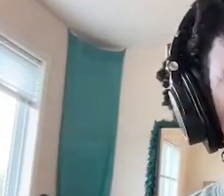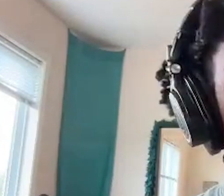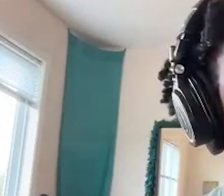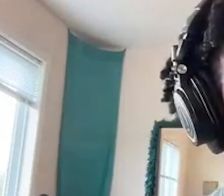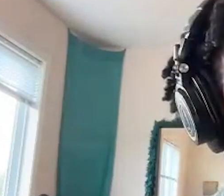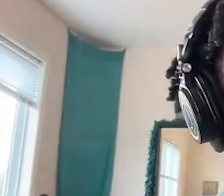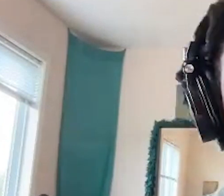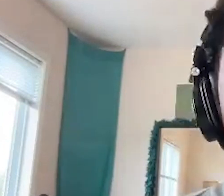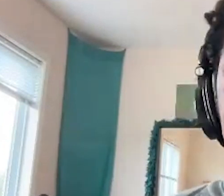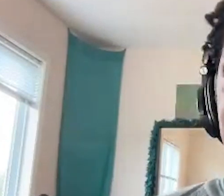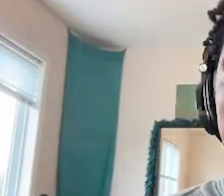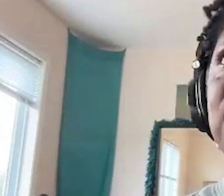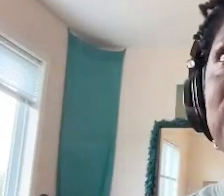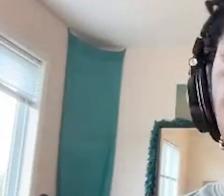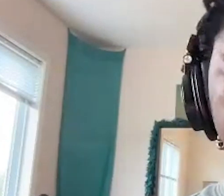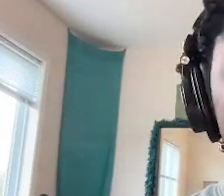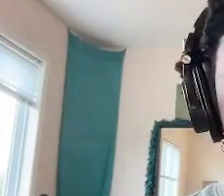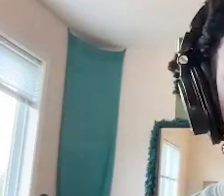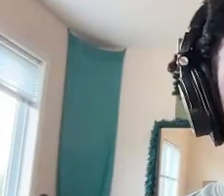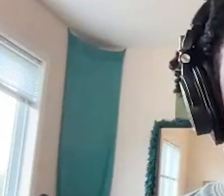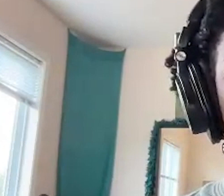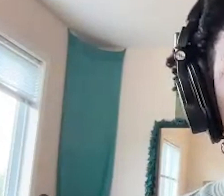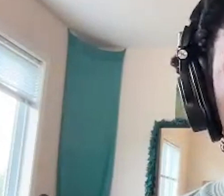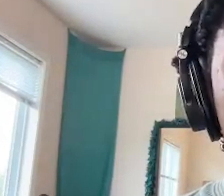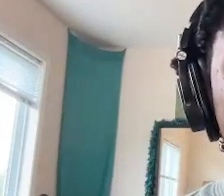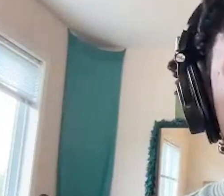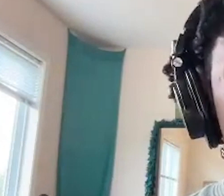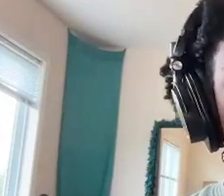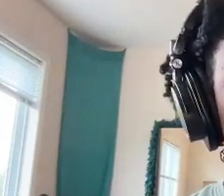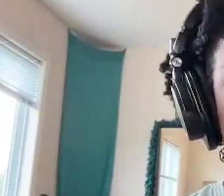“yeah, she’s got this folk show, but it was kind of like a colourful